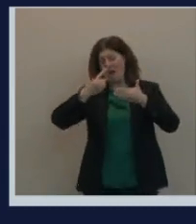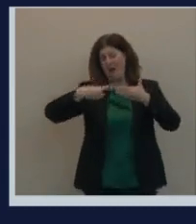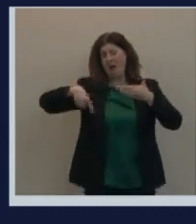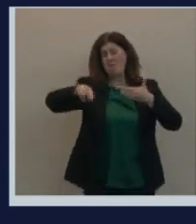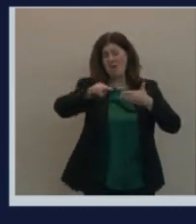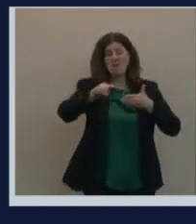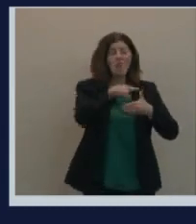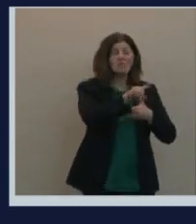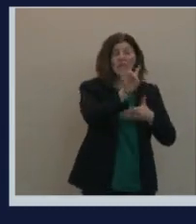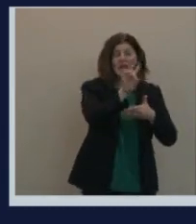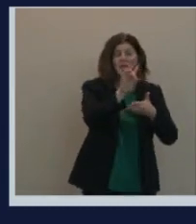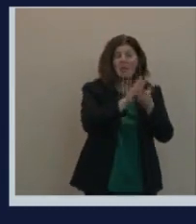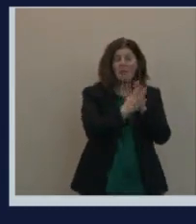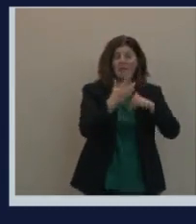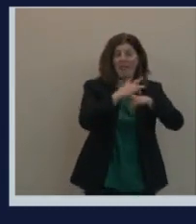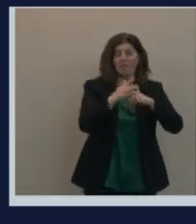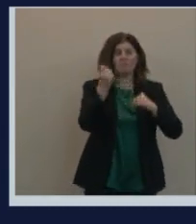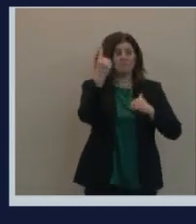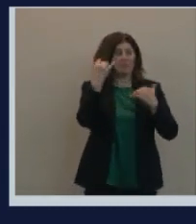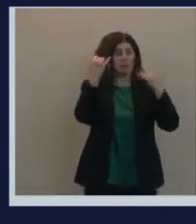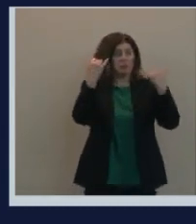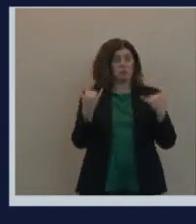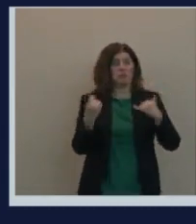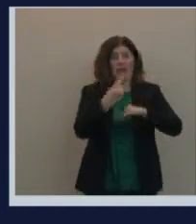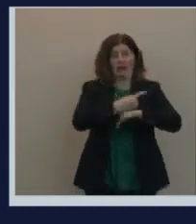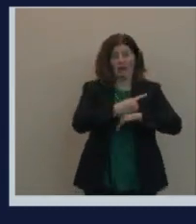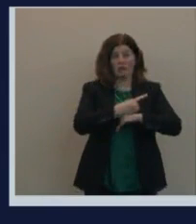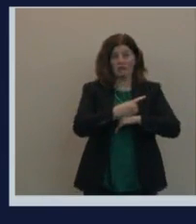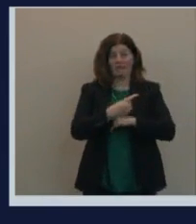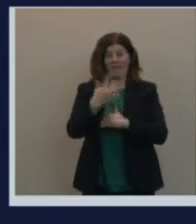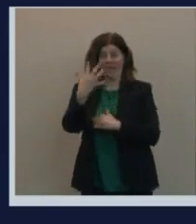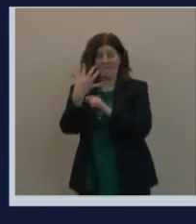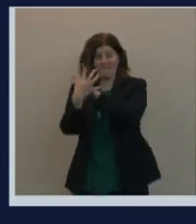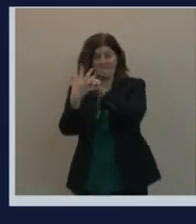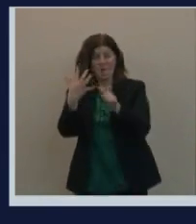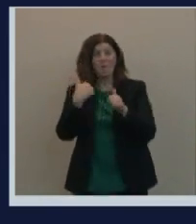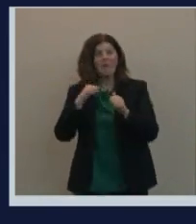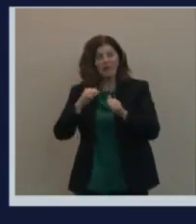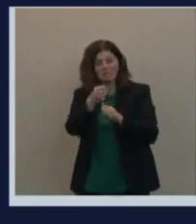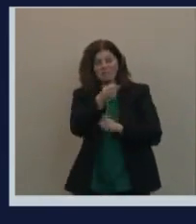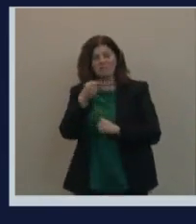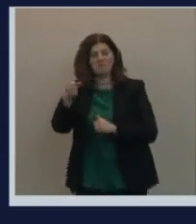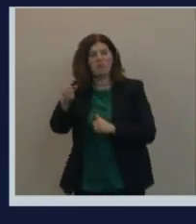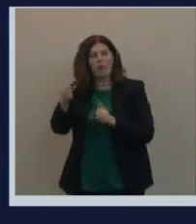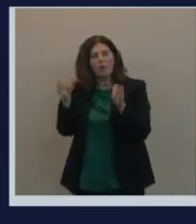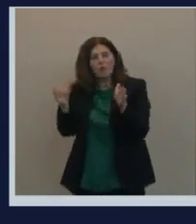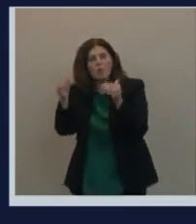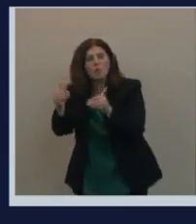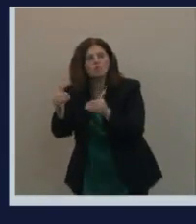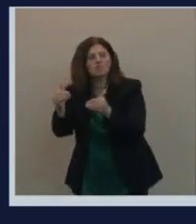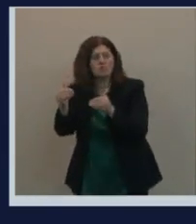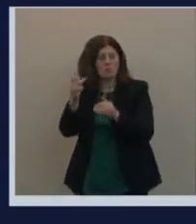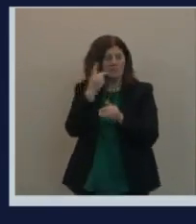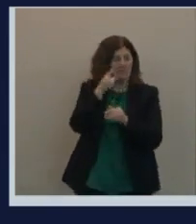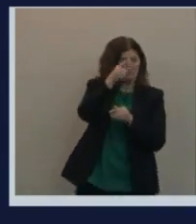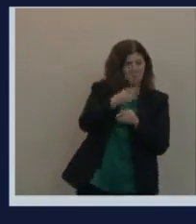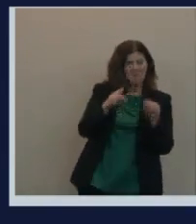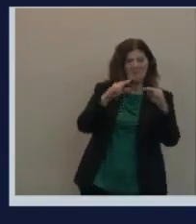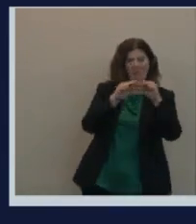AND WE HAVE EIGHT MORE THAT HAVE BEEN IDENTIFIED. WE EXPECT BY NEXT WEEK THAT THEY WILL BE AVAILABLE.